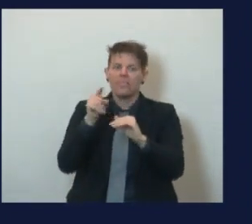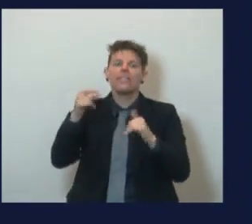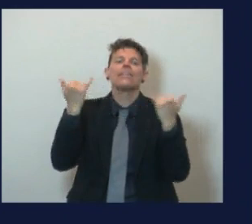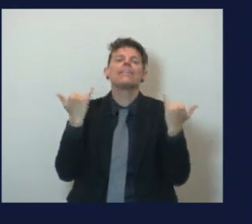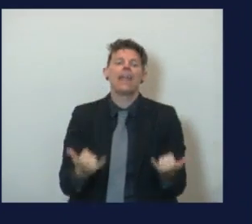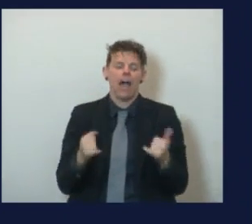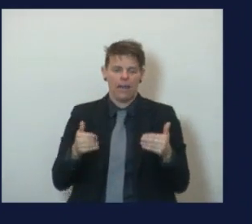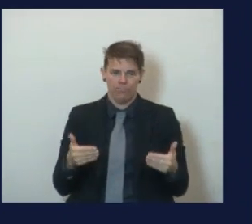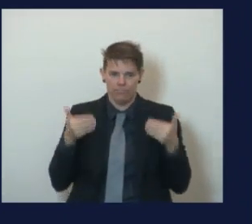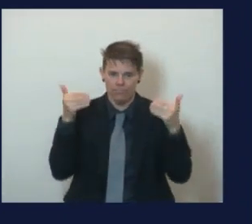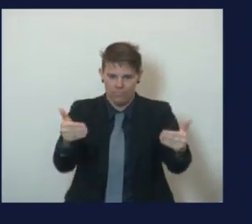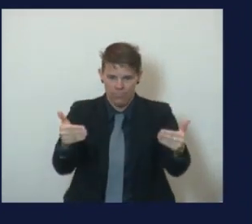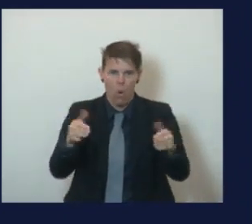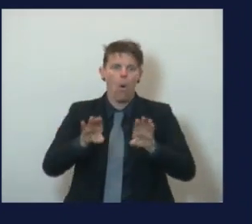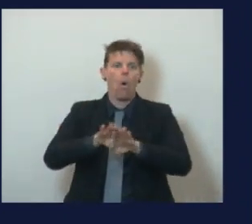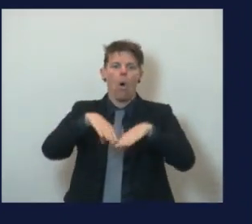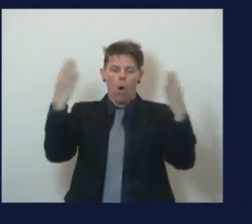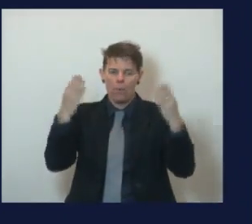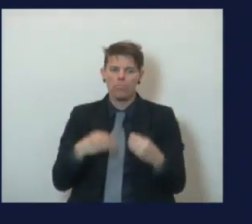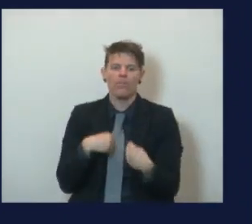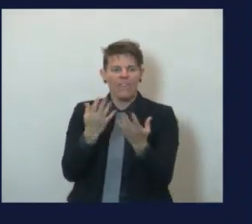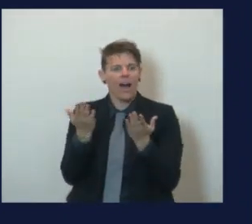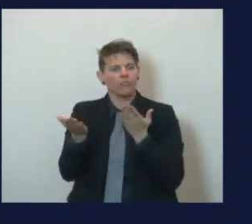MOST RETAILERS DON’T HAVE THOSE RESTRICTIONS.